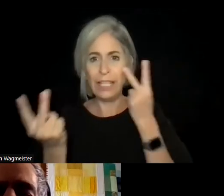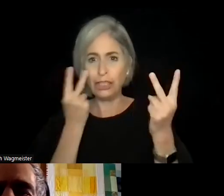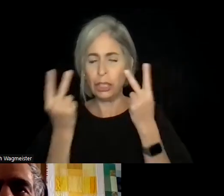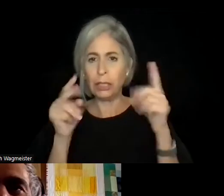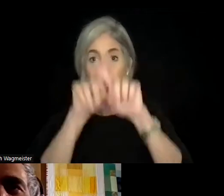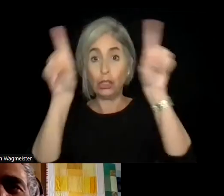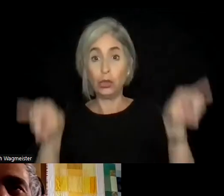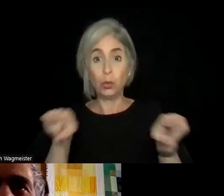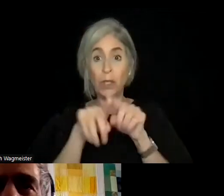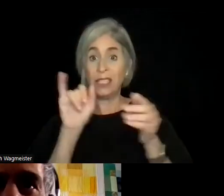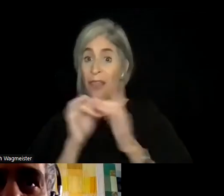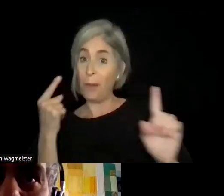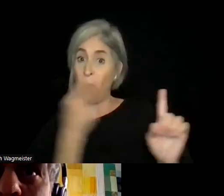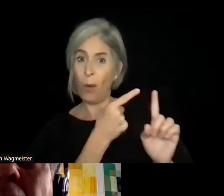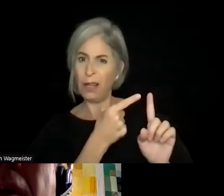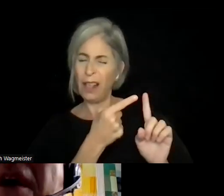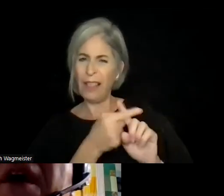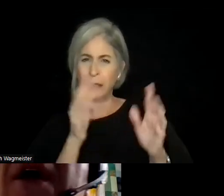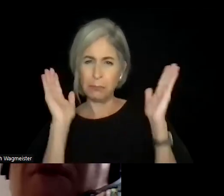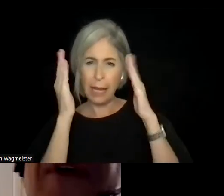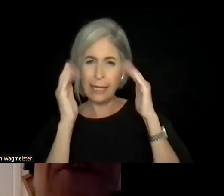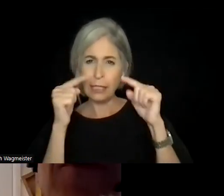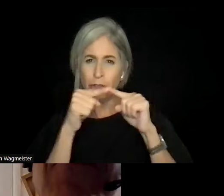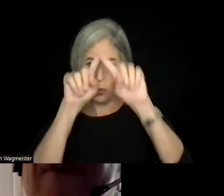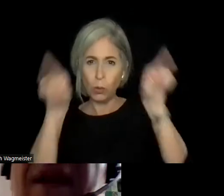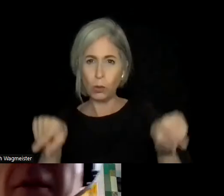80 to 85% of our brain functioning is centered completely around vision, not